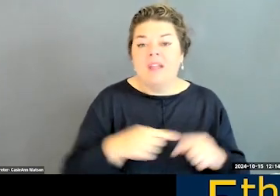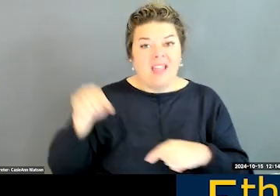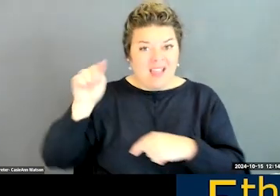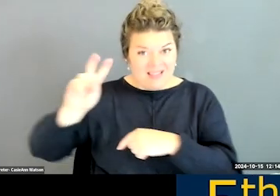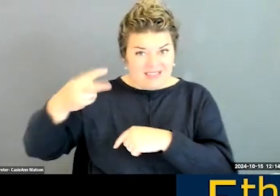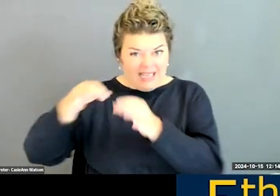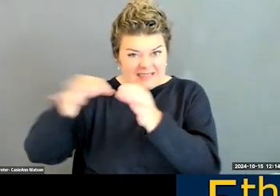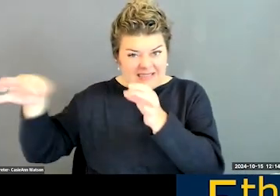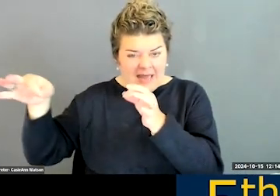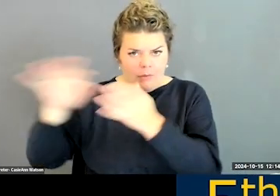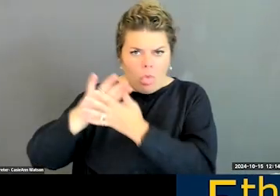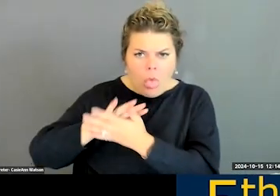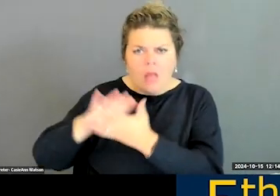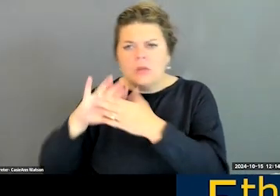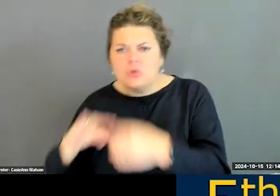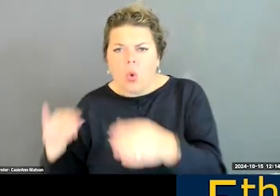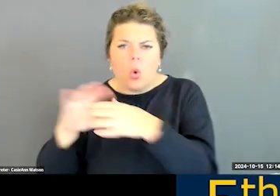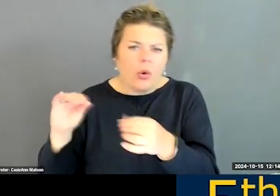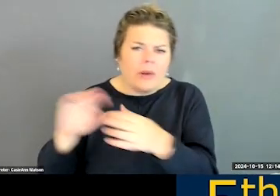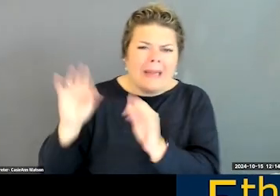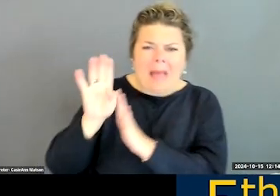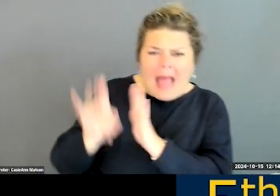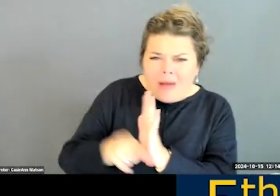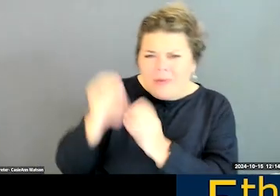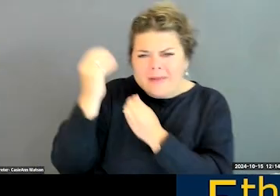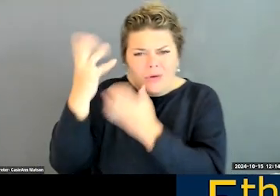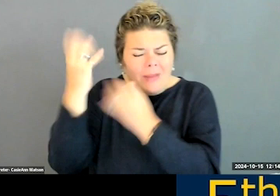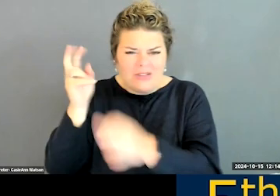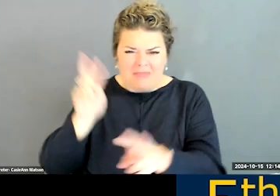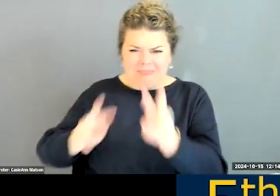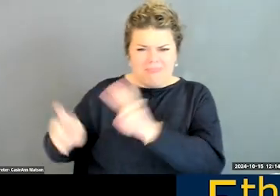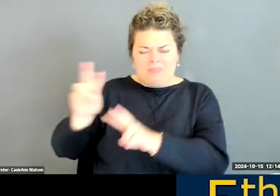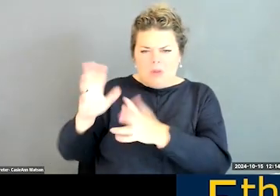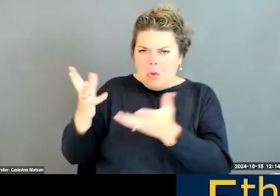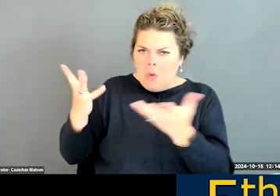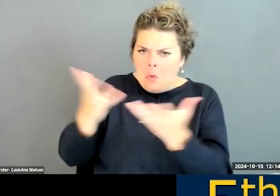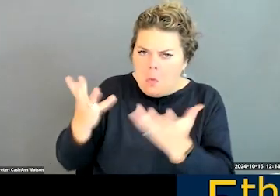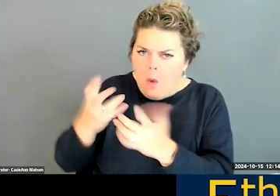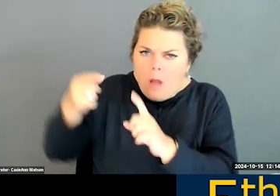provides a lot of story and background. It's much more difficult to weed through all of those words